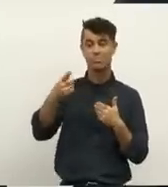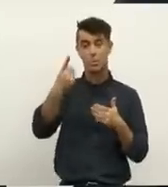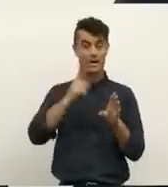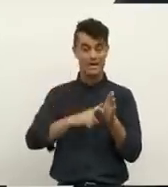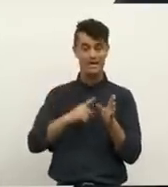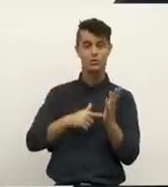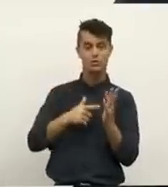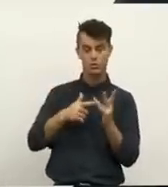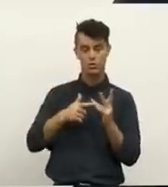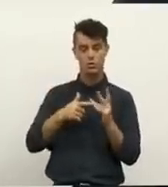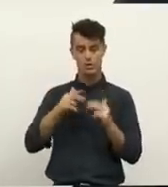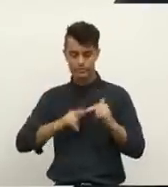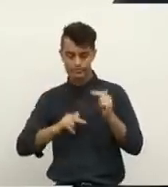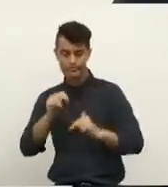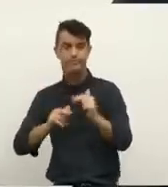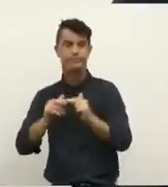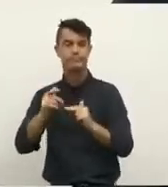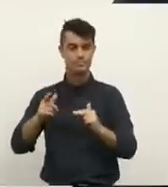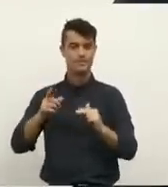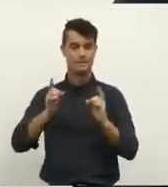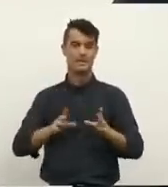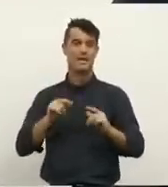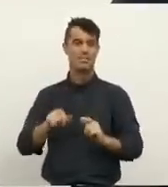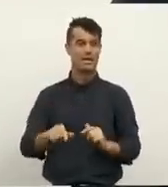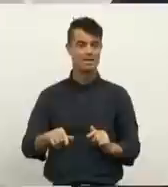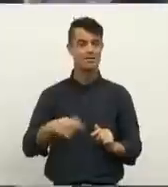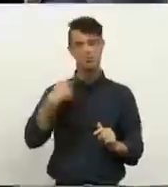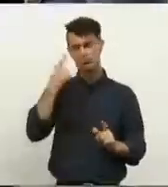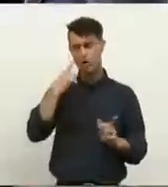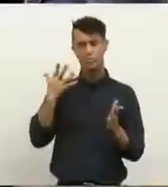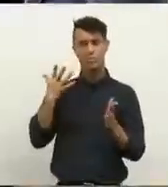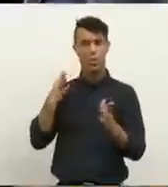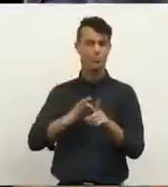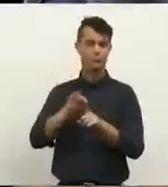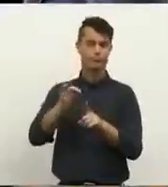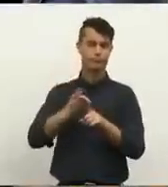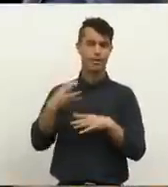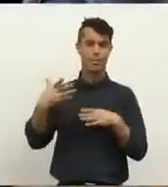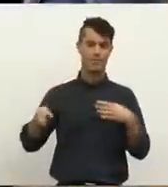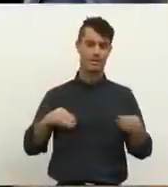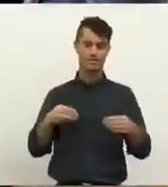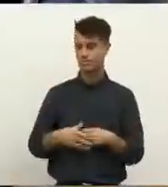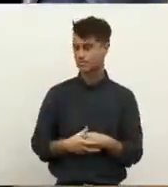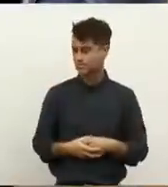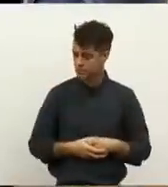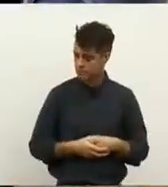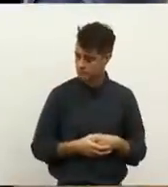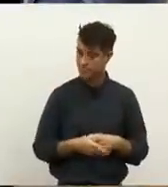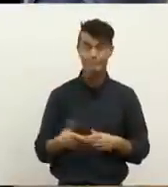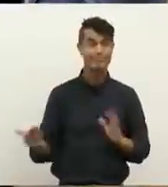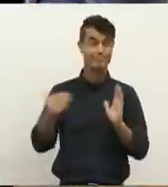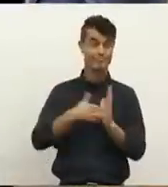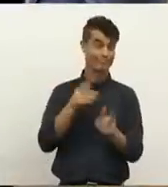Those are some of the improvements we're trying to be a bit more flexible with. Just one more point, Ma'am, it's what we're almost trying to go is